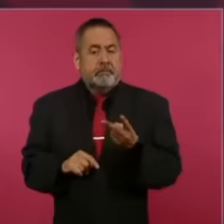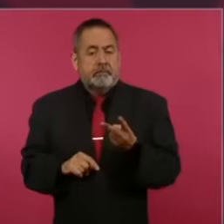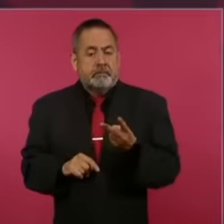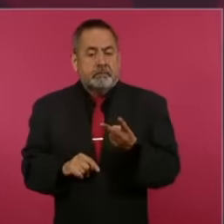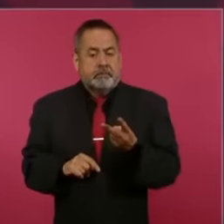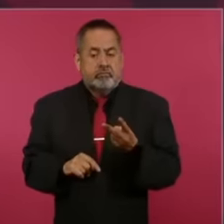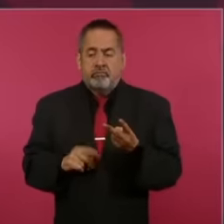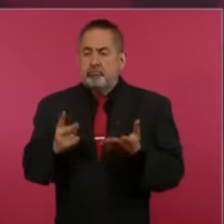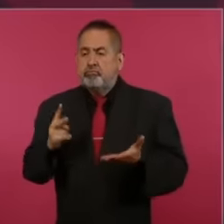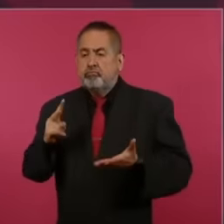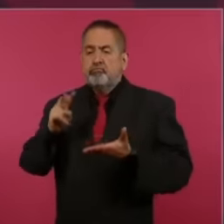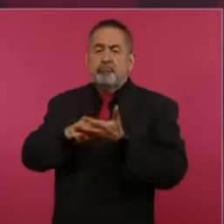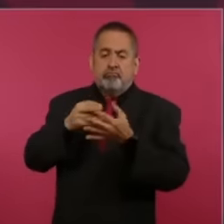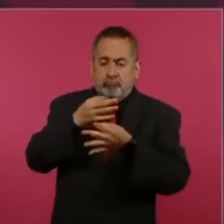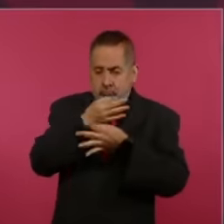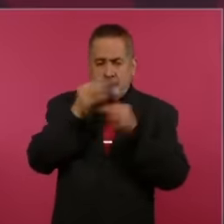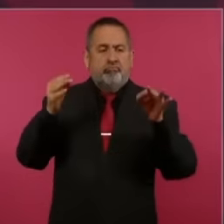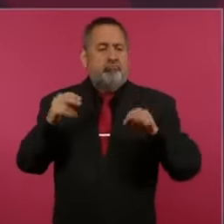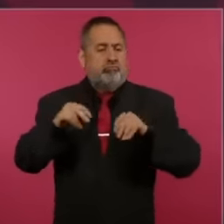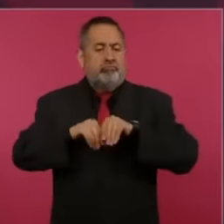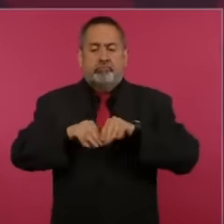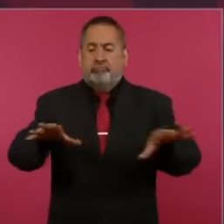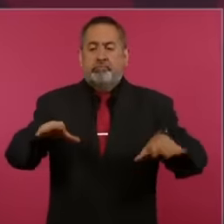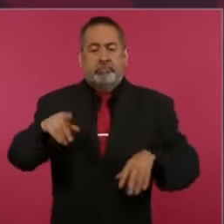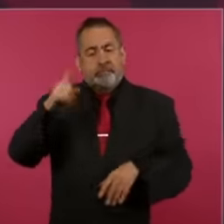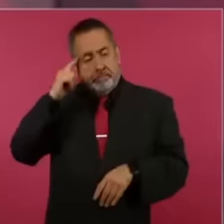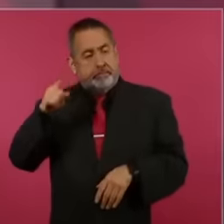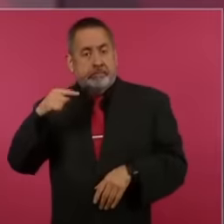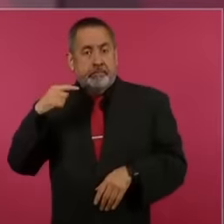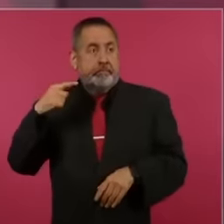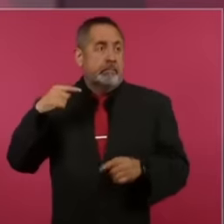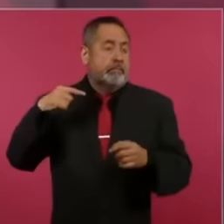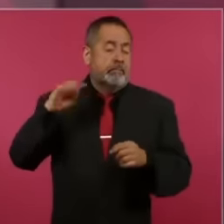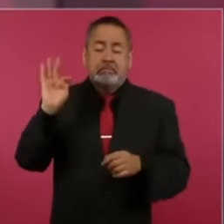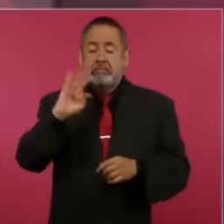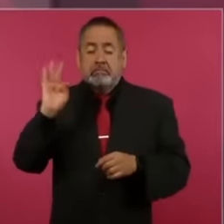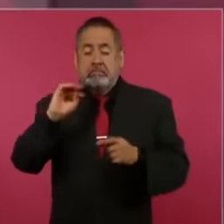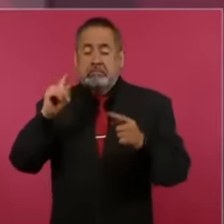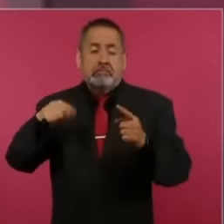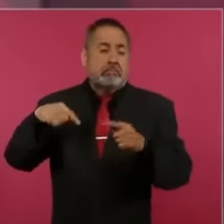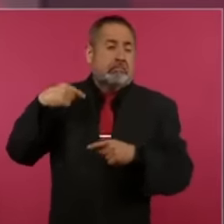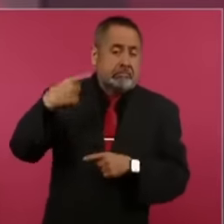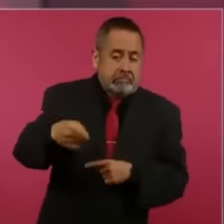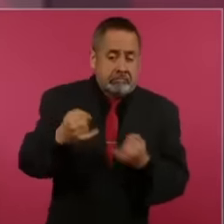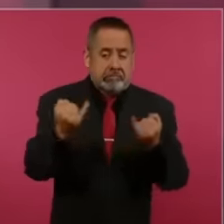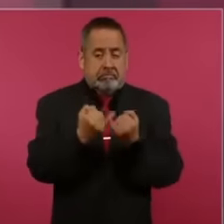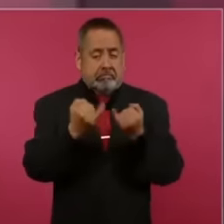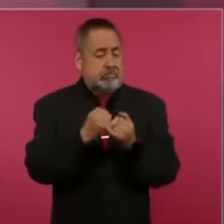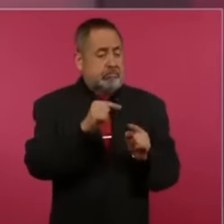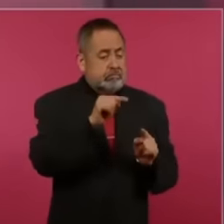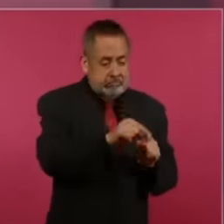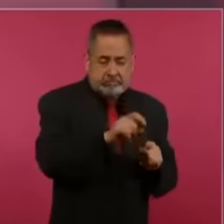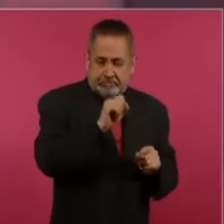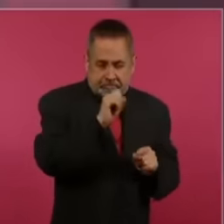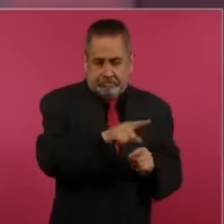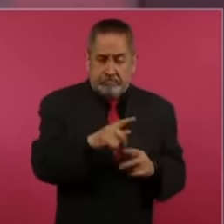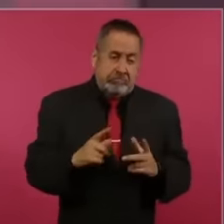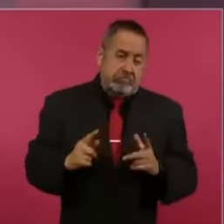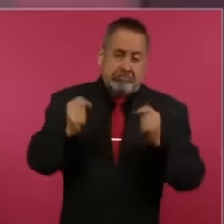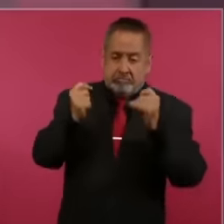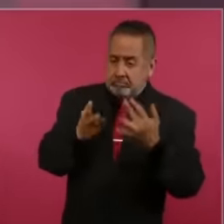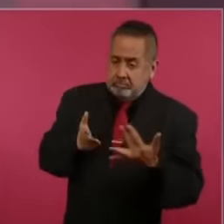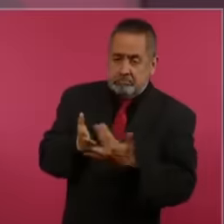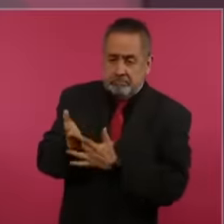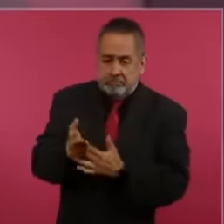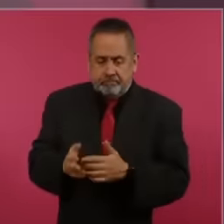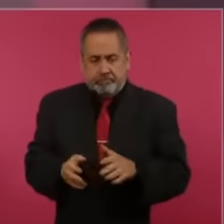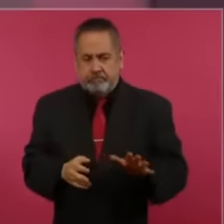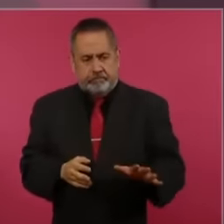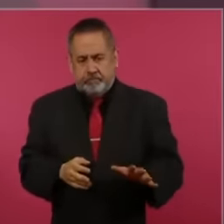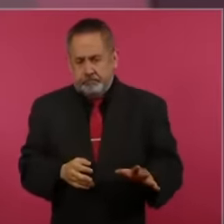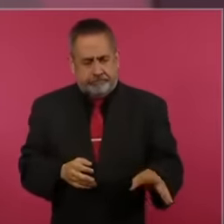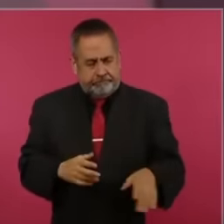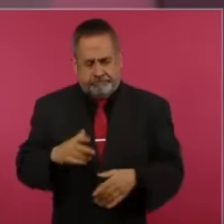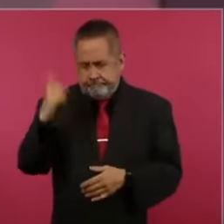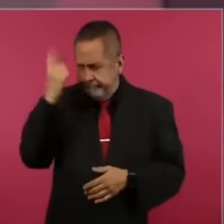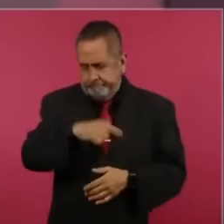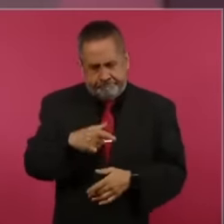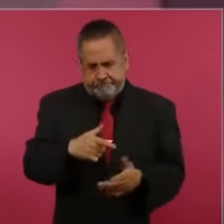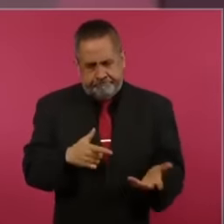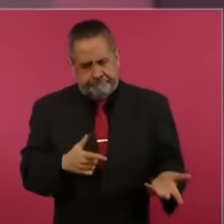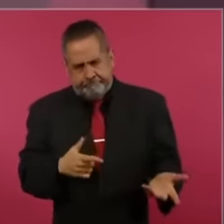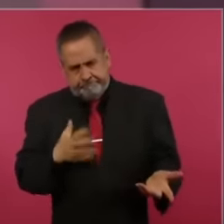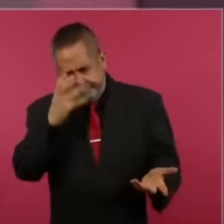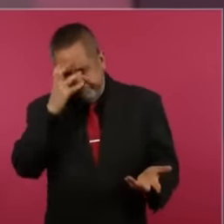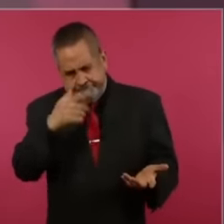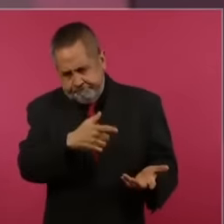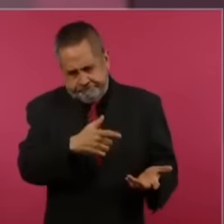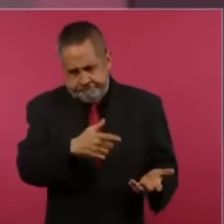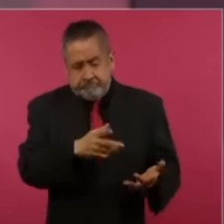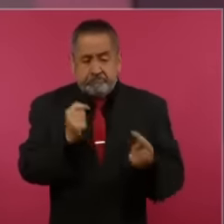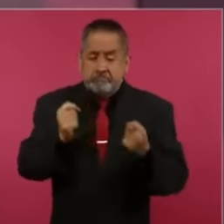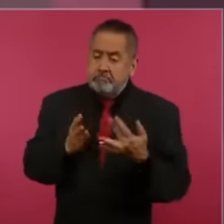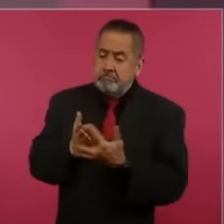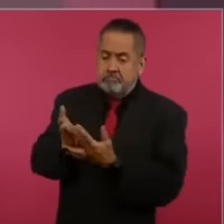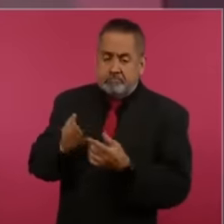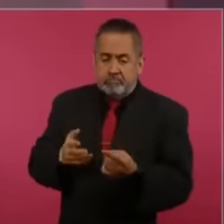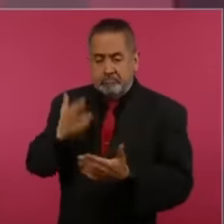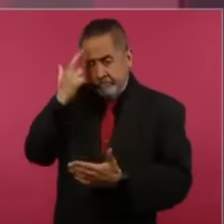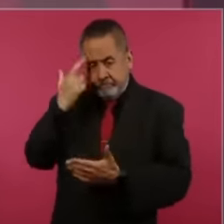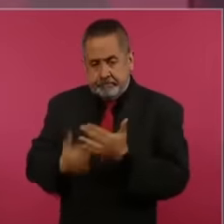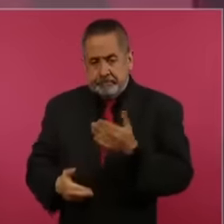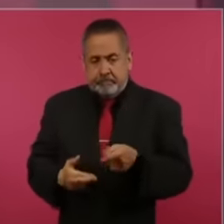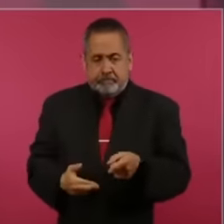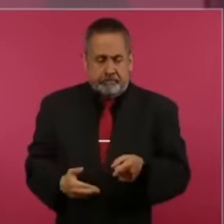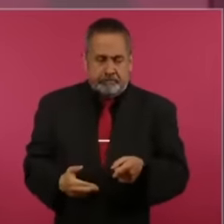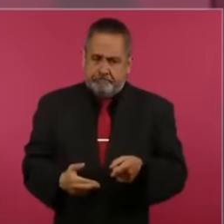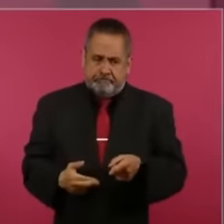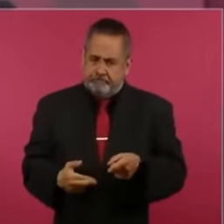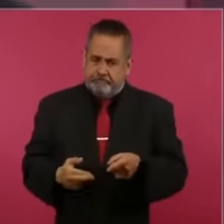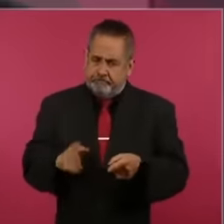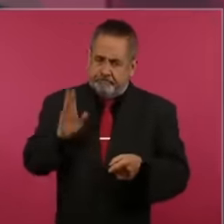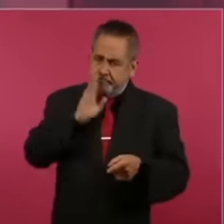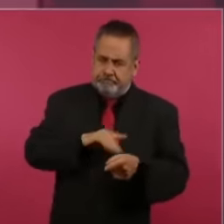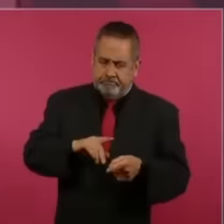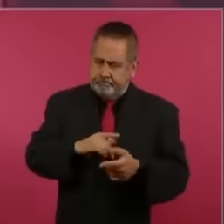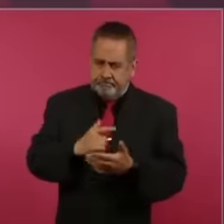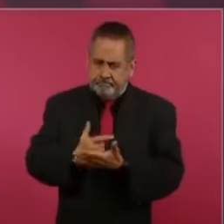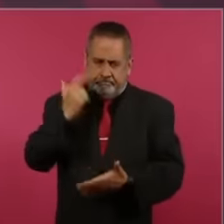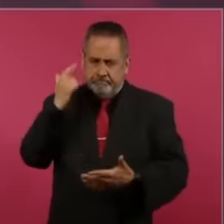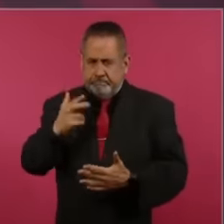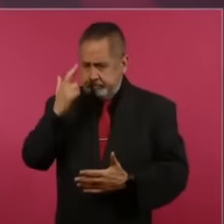pronounces itself so that if this shameful fact is repeated, yes, this flagrant violation of